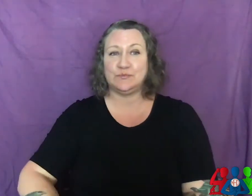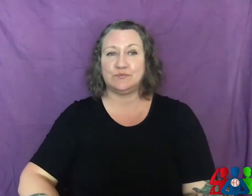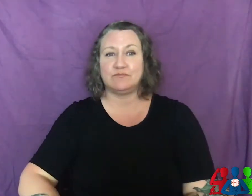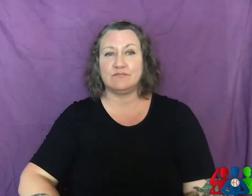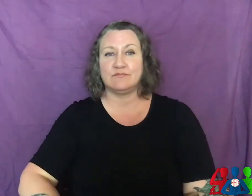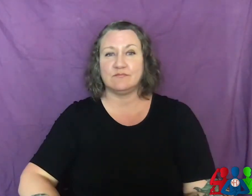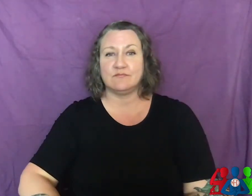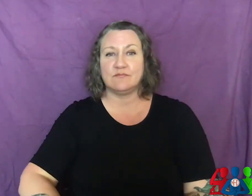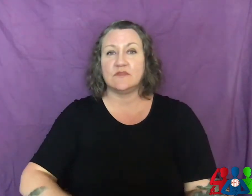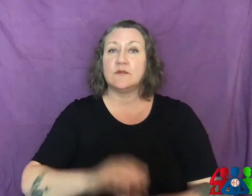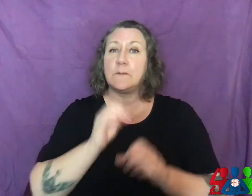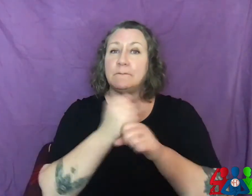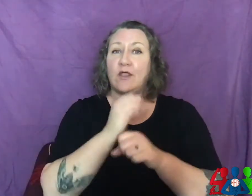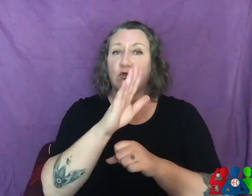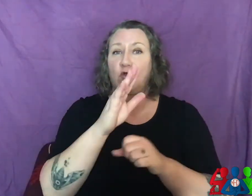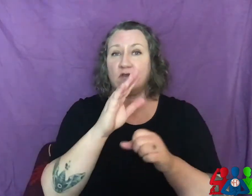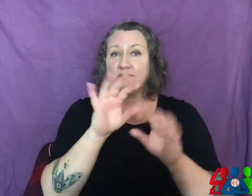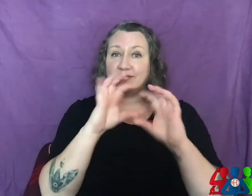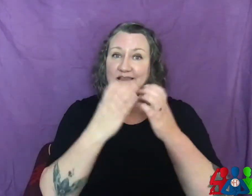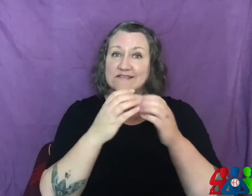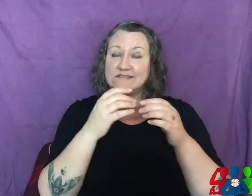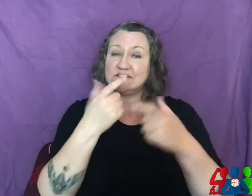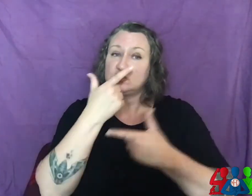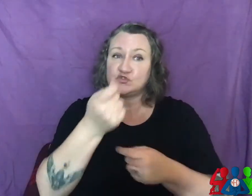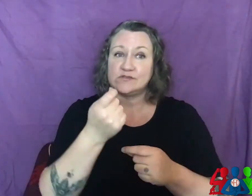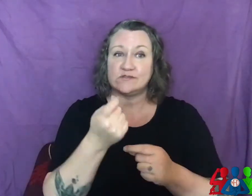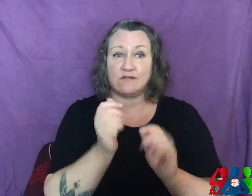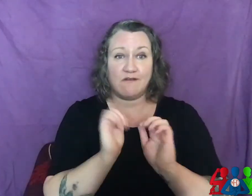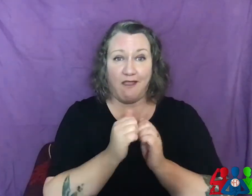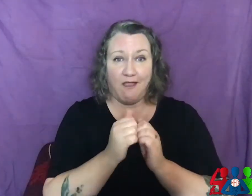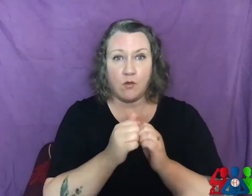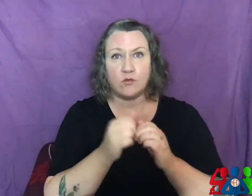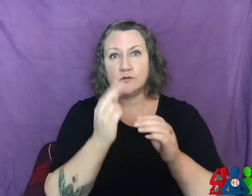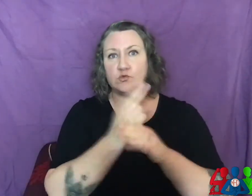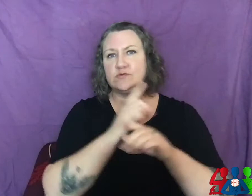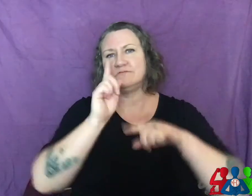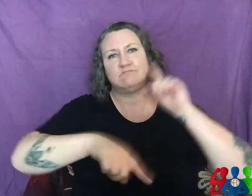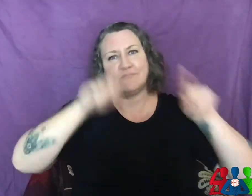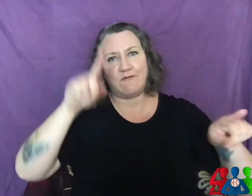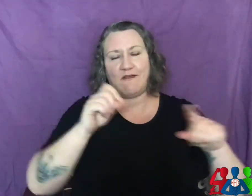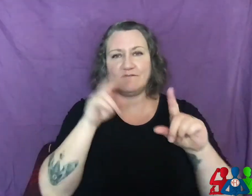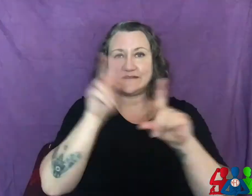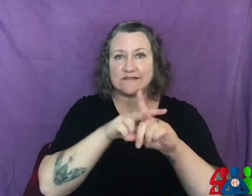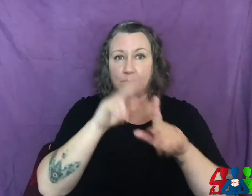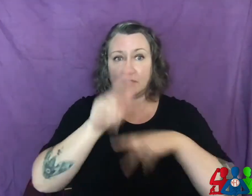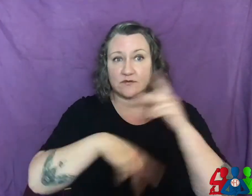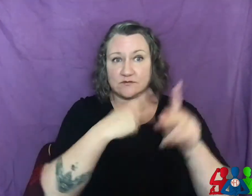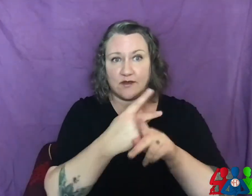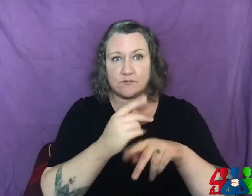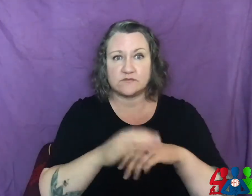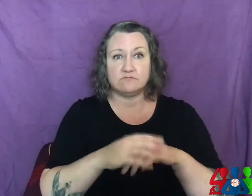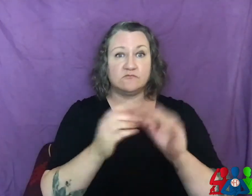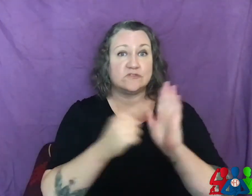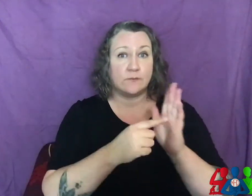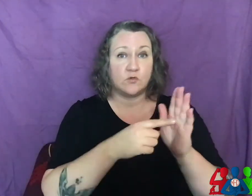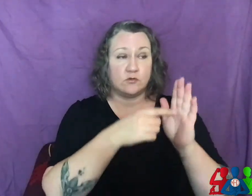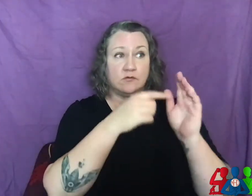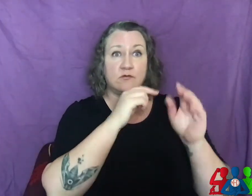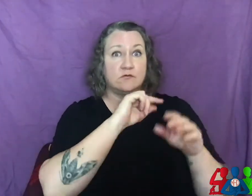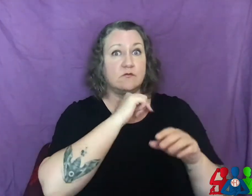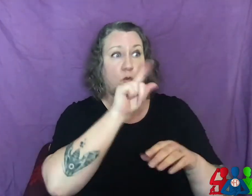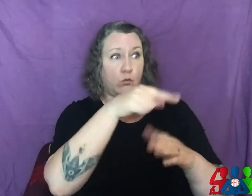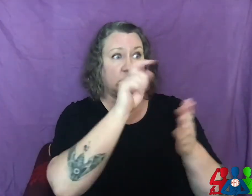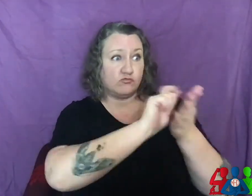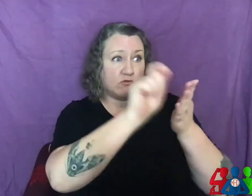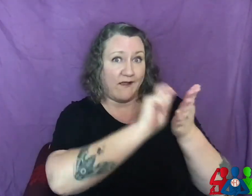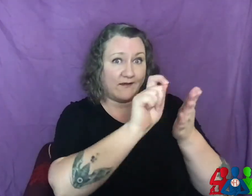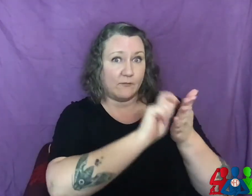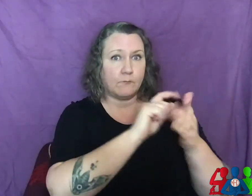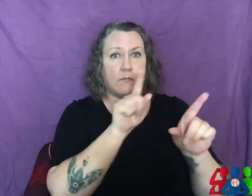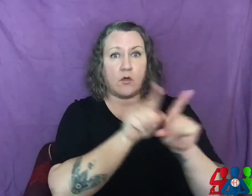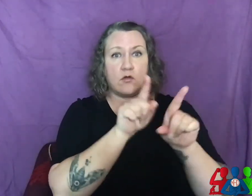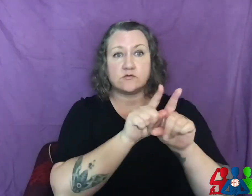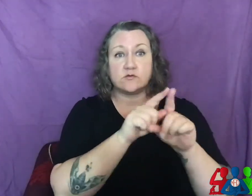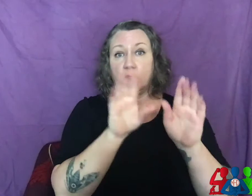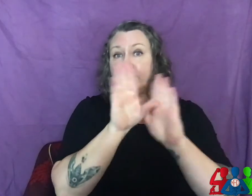sometimes frustrating too. Make your class interesting by using a variety of assignment types.